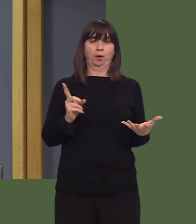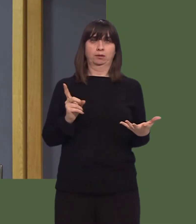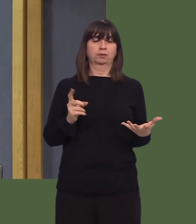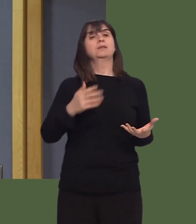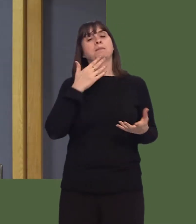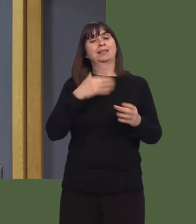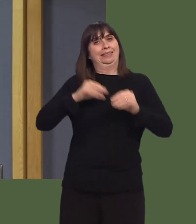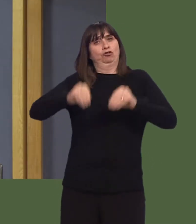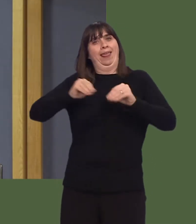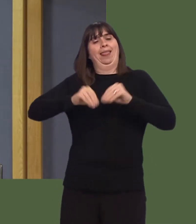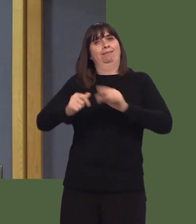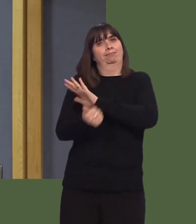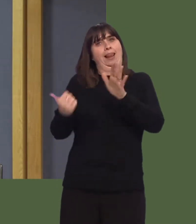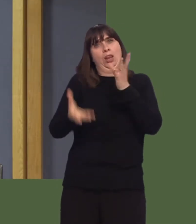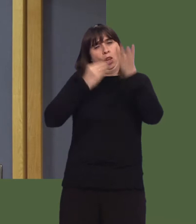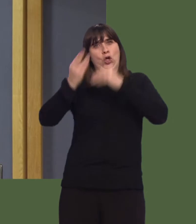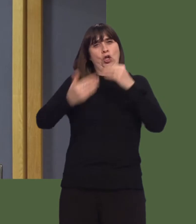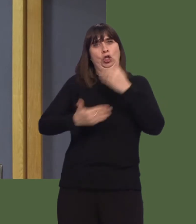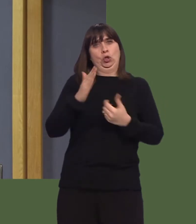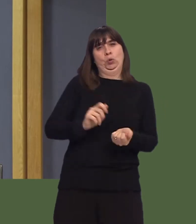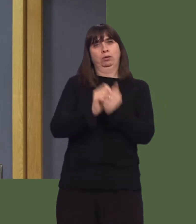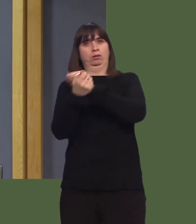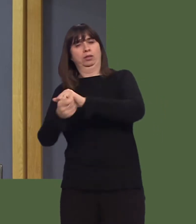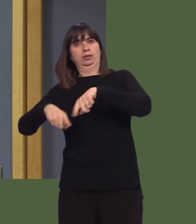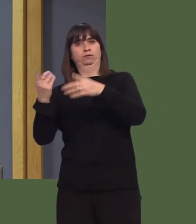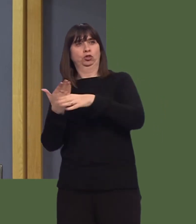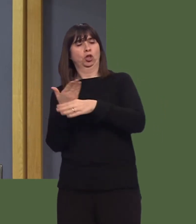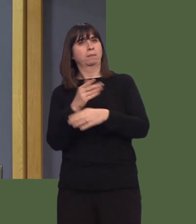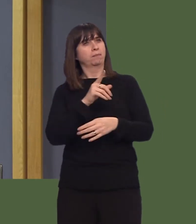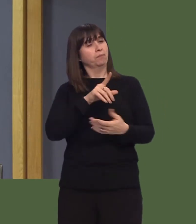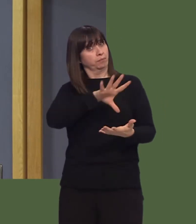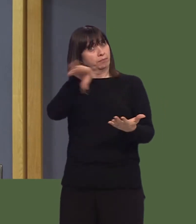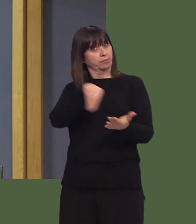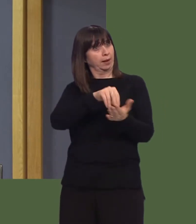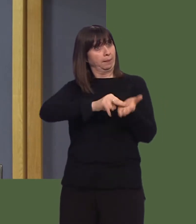So, can I ask how will adult community learning fit into your employability plan so that we